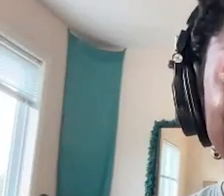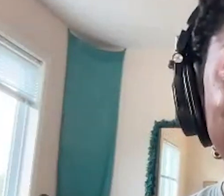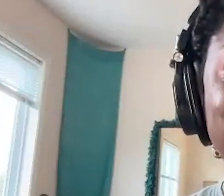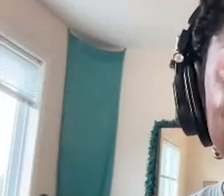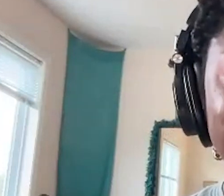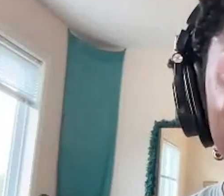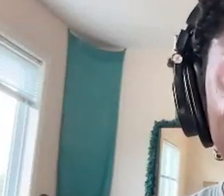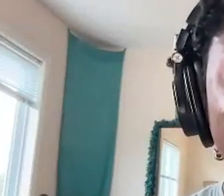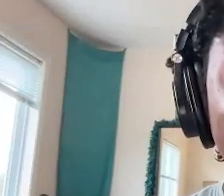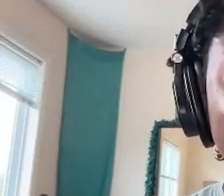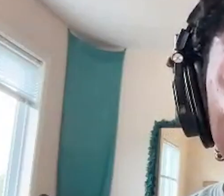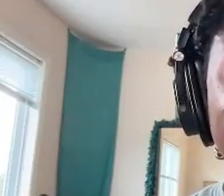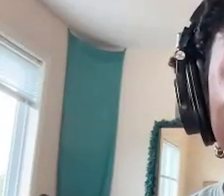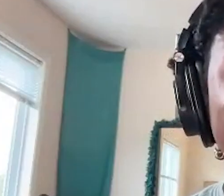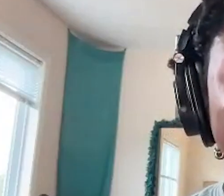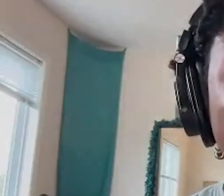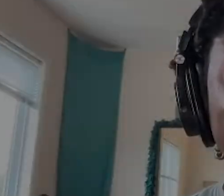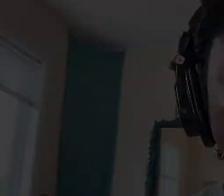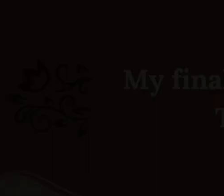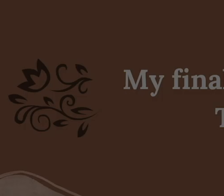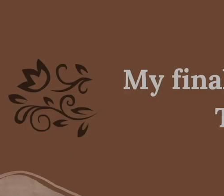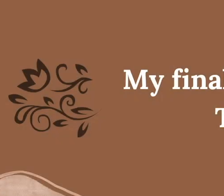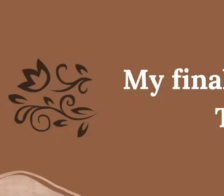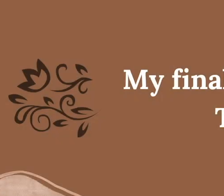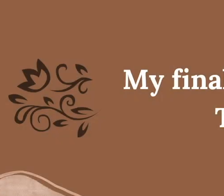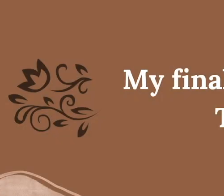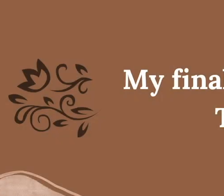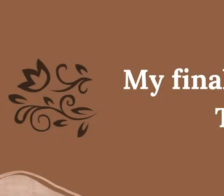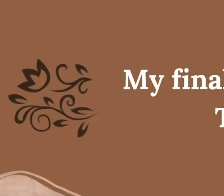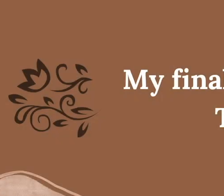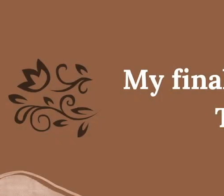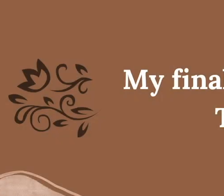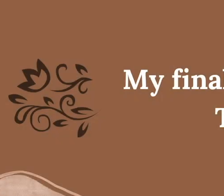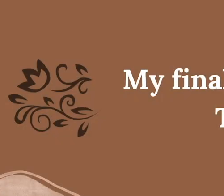of the world who are like: “No, this is yours as well.” [new segment] My